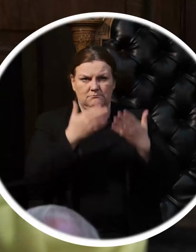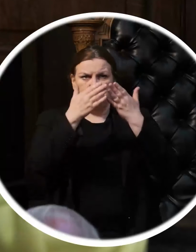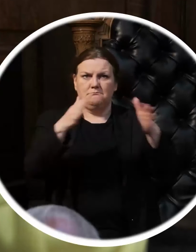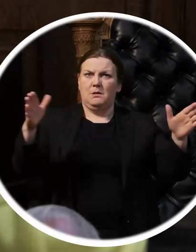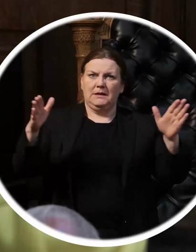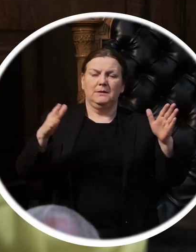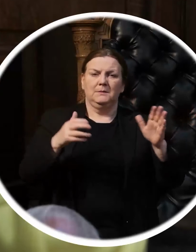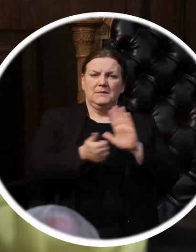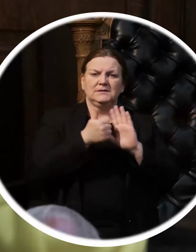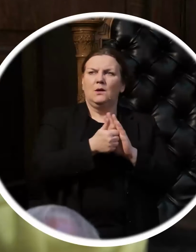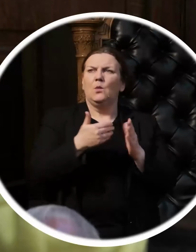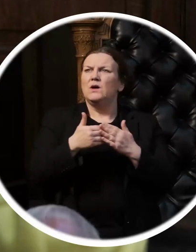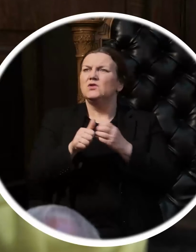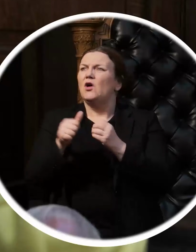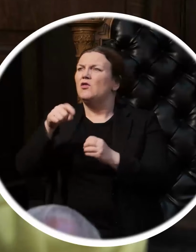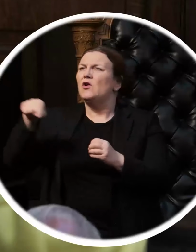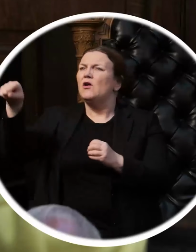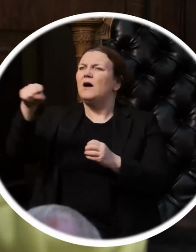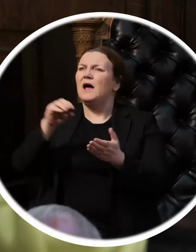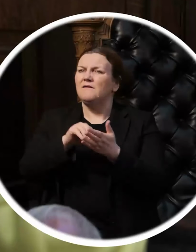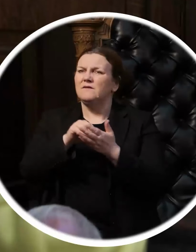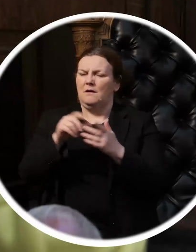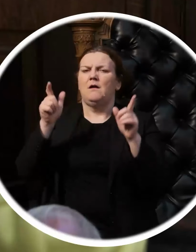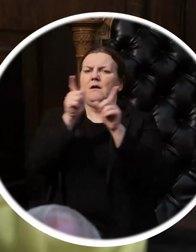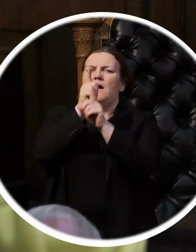Therefore what other massive public buildings do we have to take inspiration from?